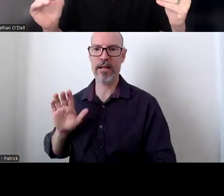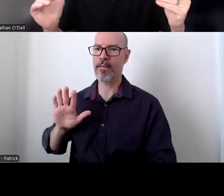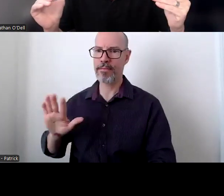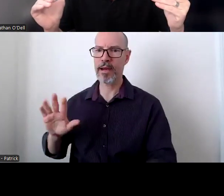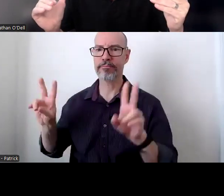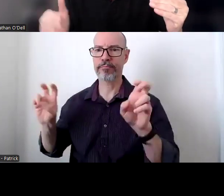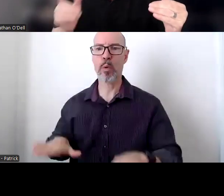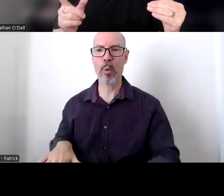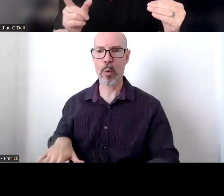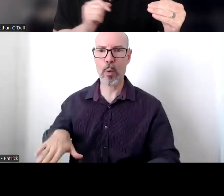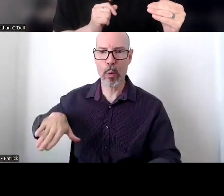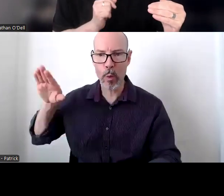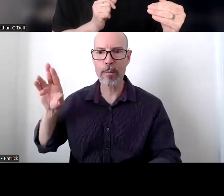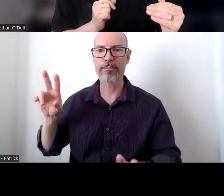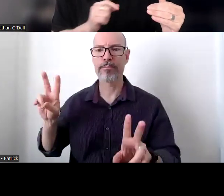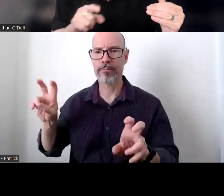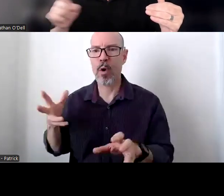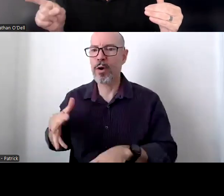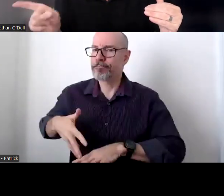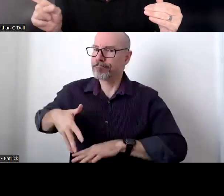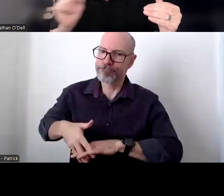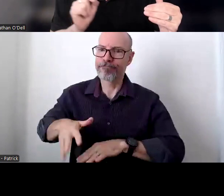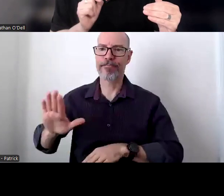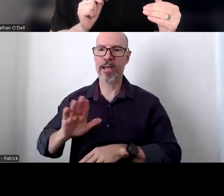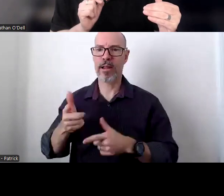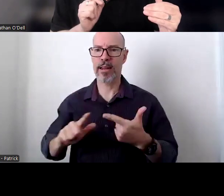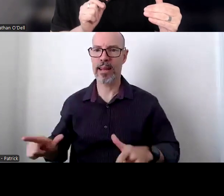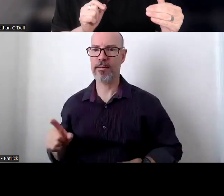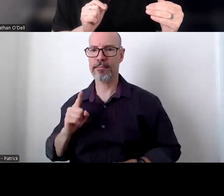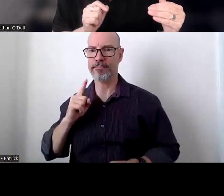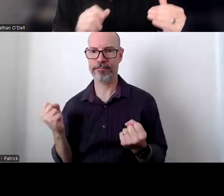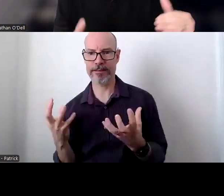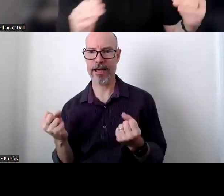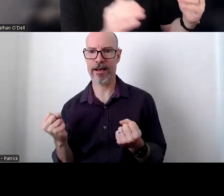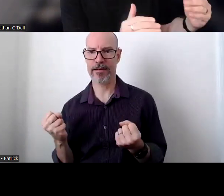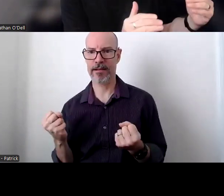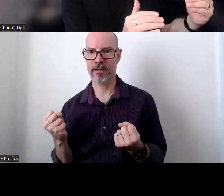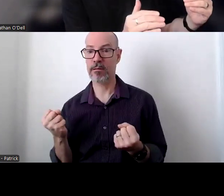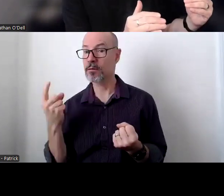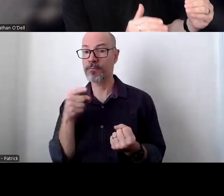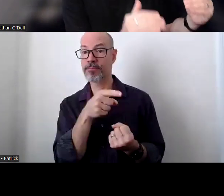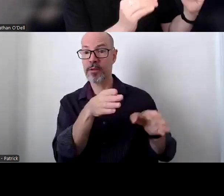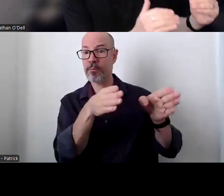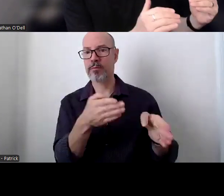They're Deaf themselves. They are a native signer, MOONG they grow up in ASL. I just said this person may not know ASL, right?